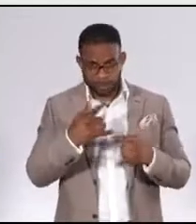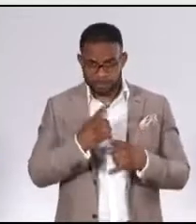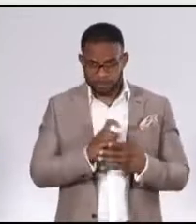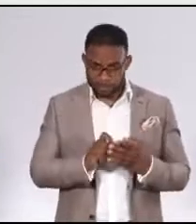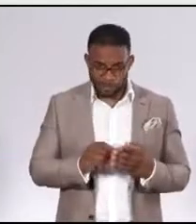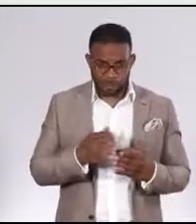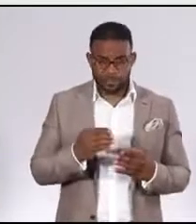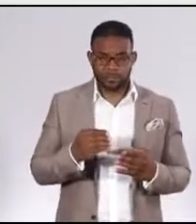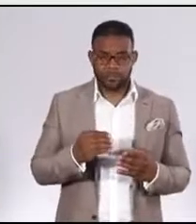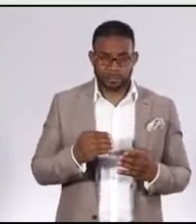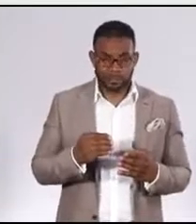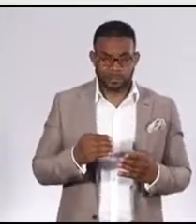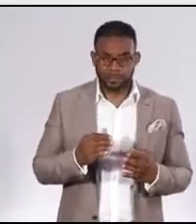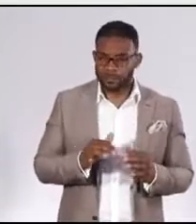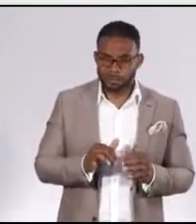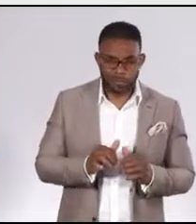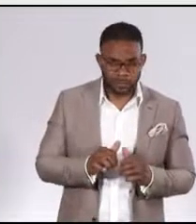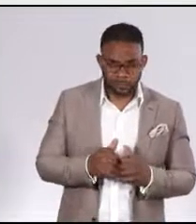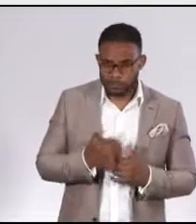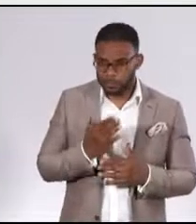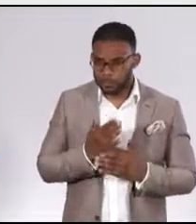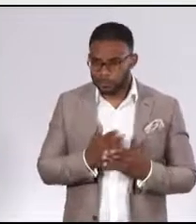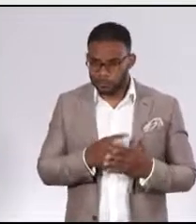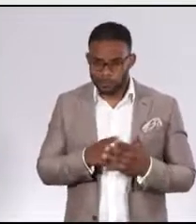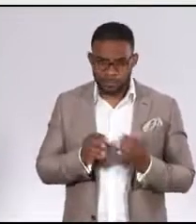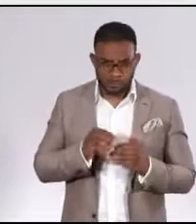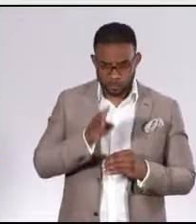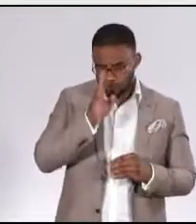um how, some of these more direct symptoms